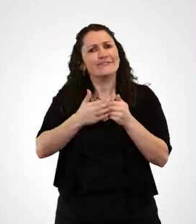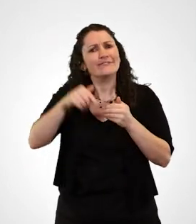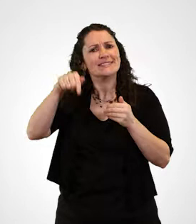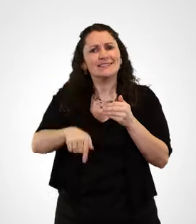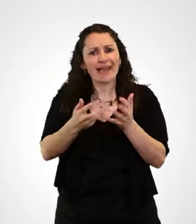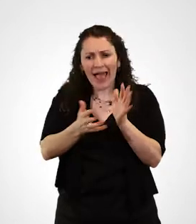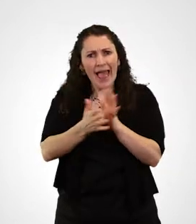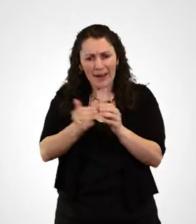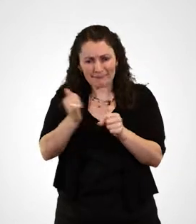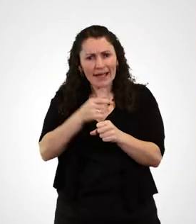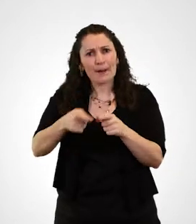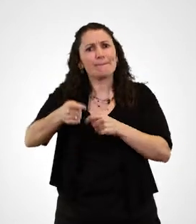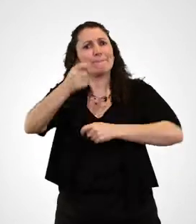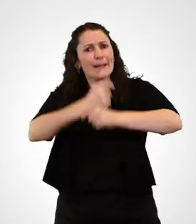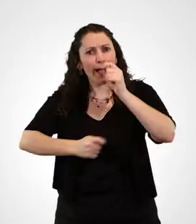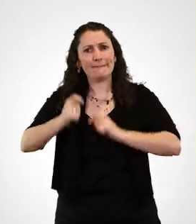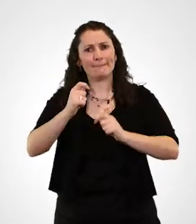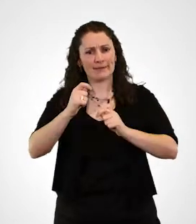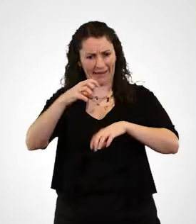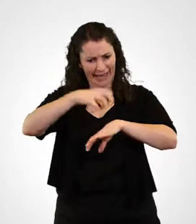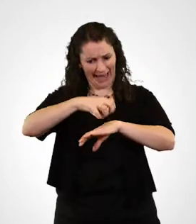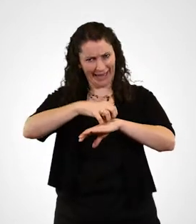What could we do?